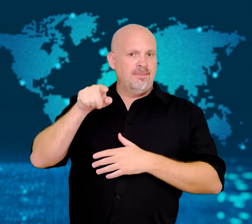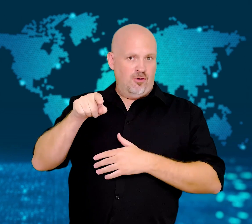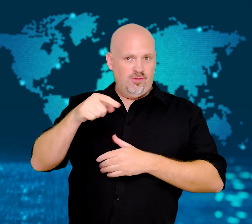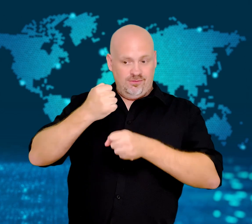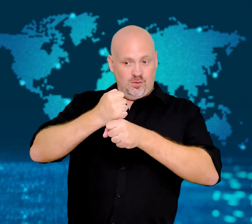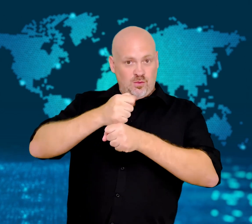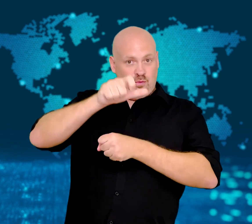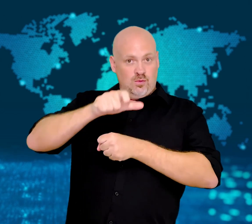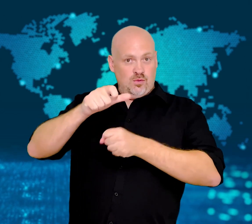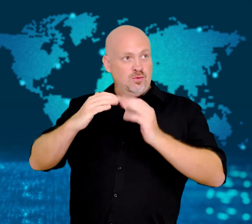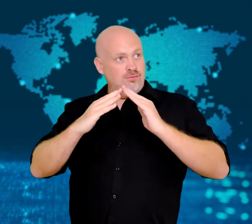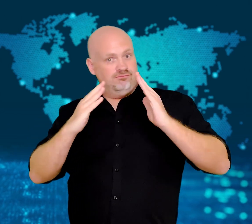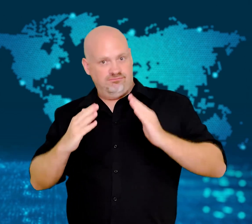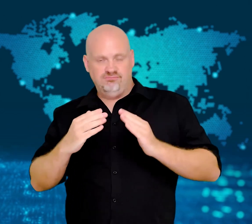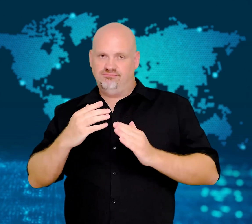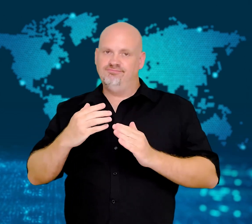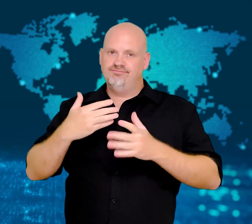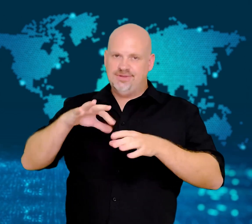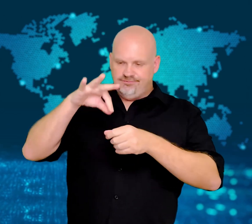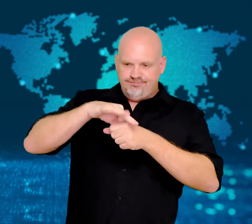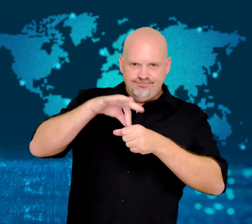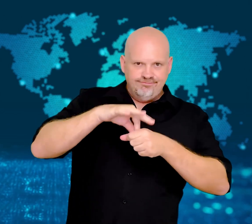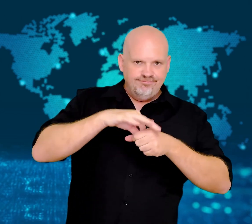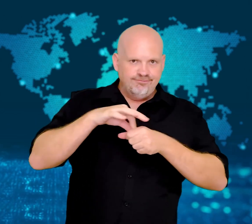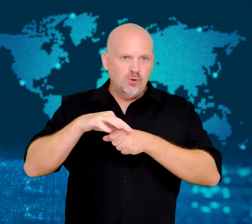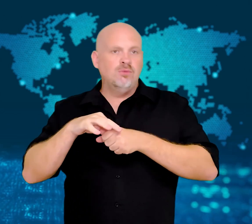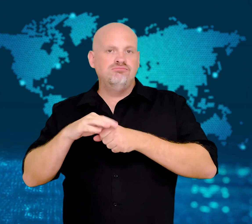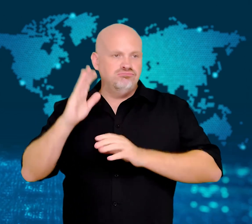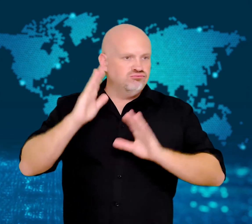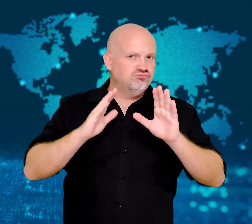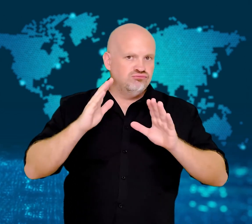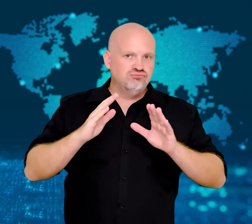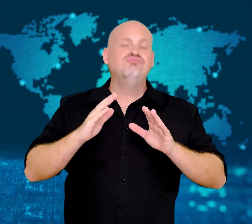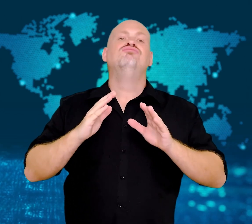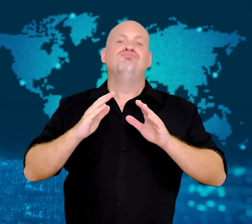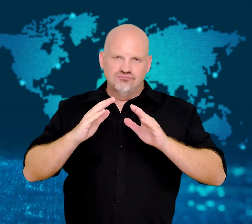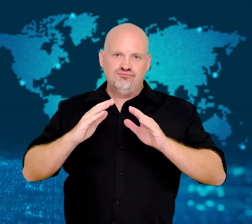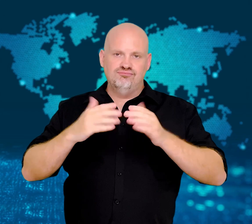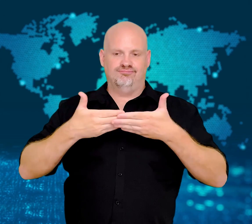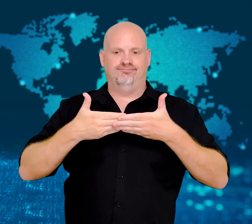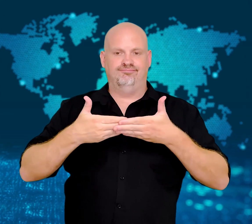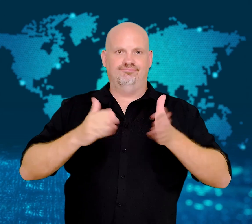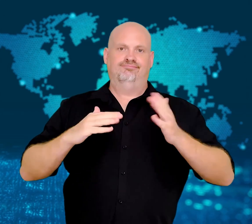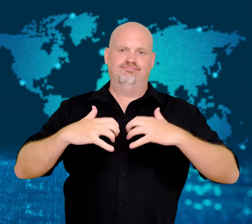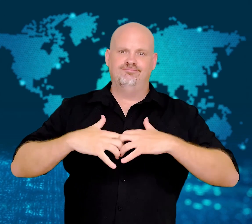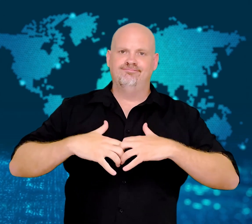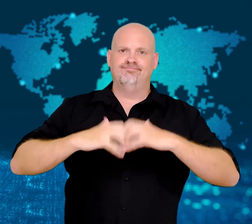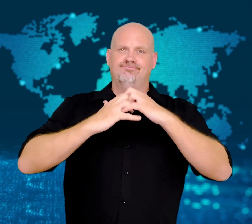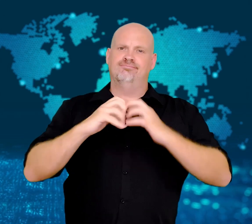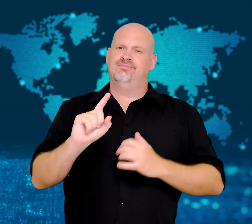to form the first Apple store union.